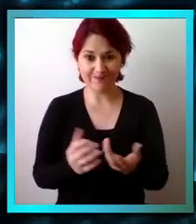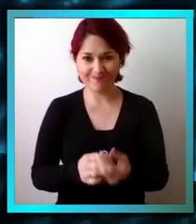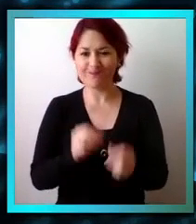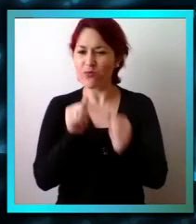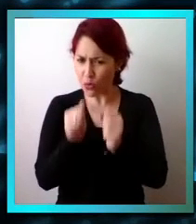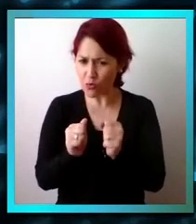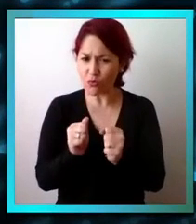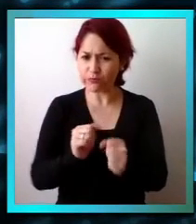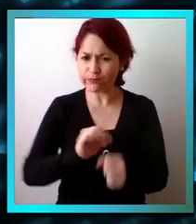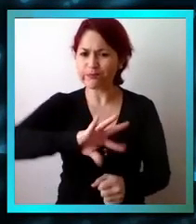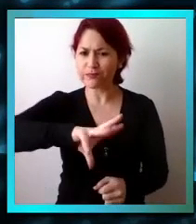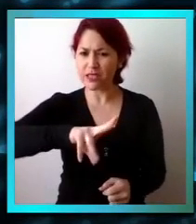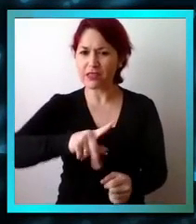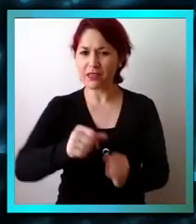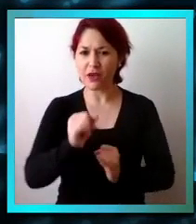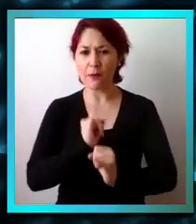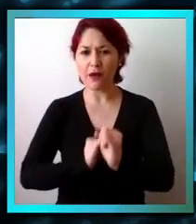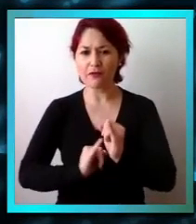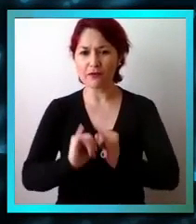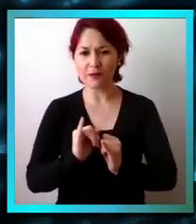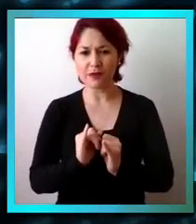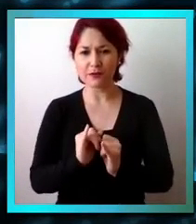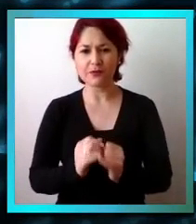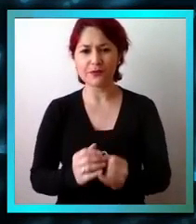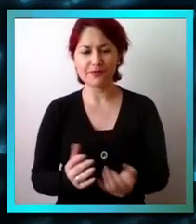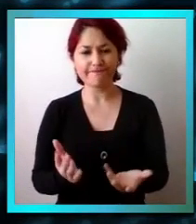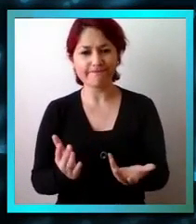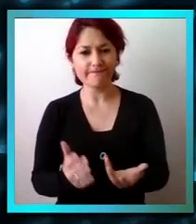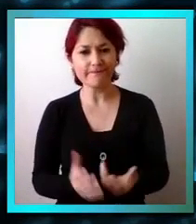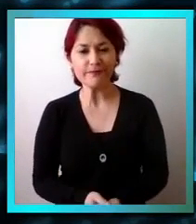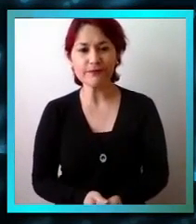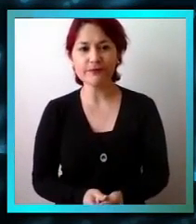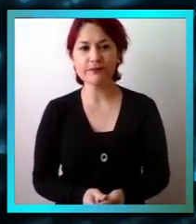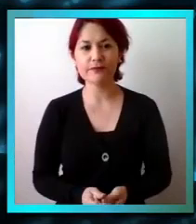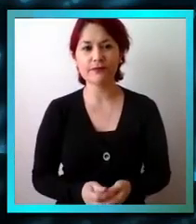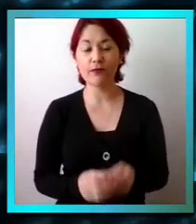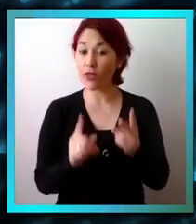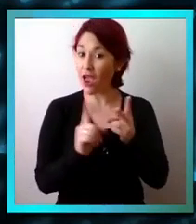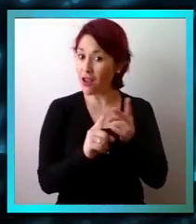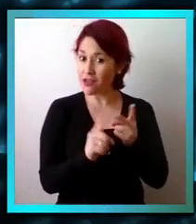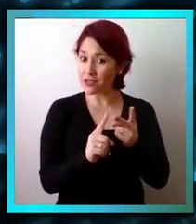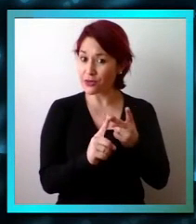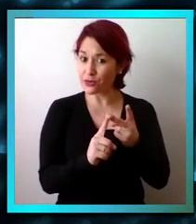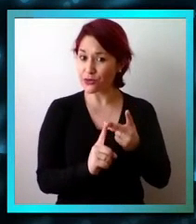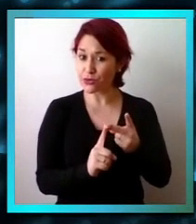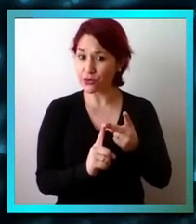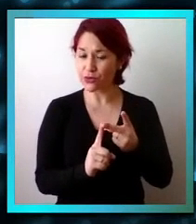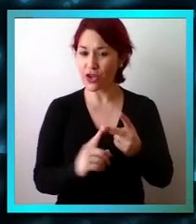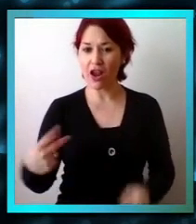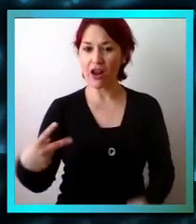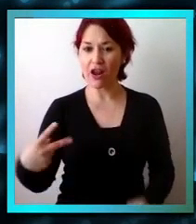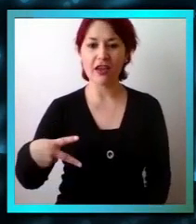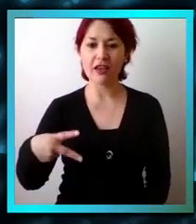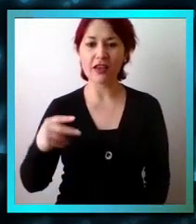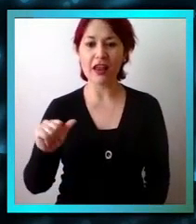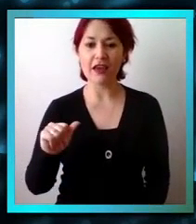the the cyber the hackers and uh cyber criminals uh which are able to develop their targeted